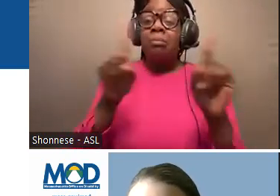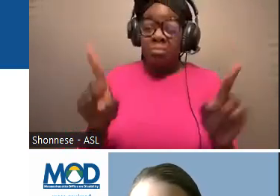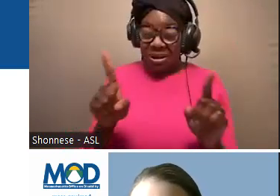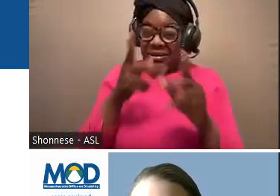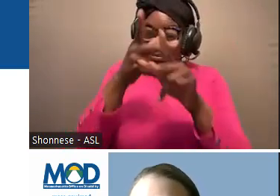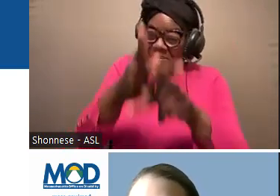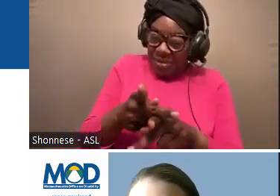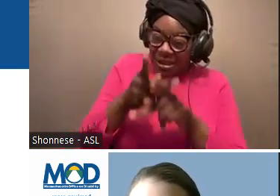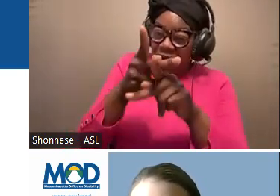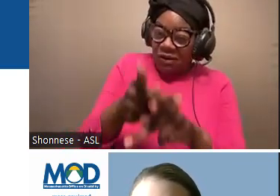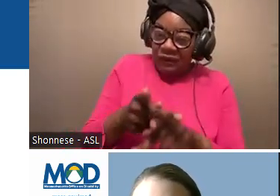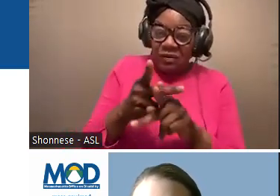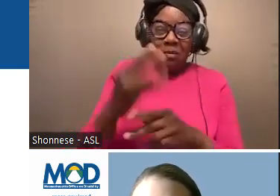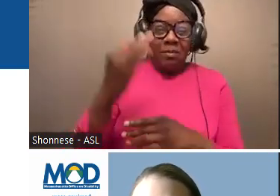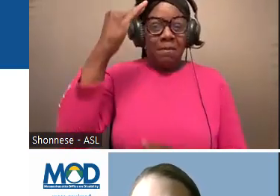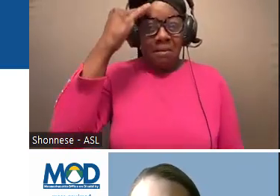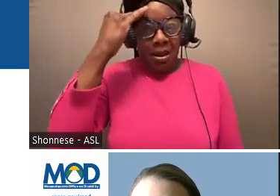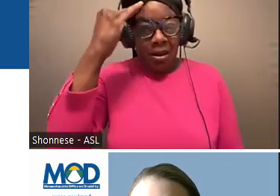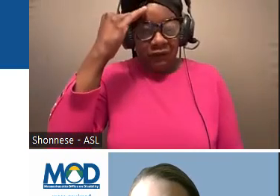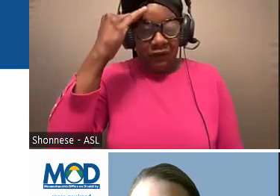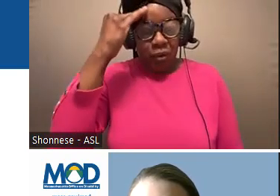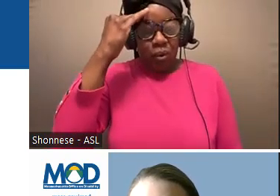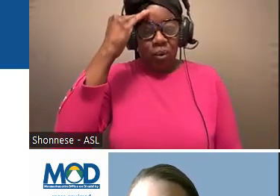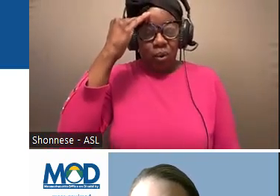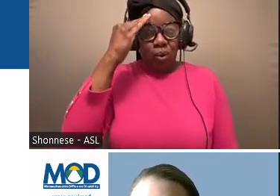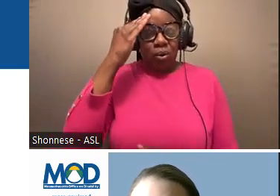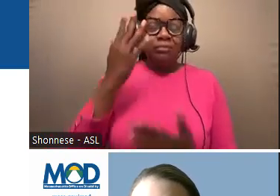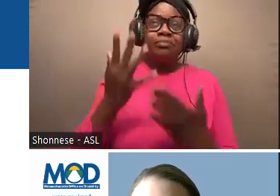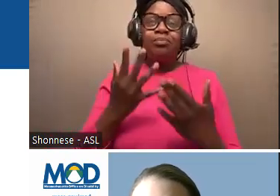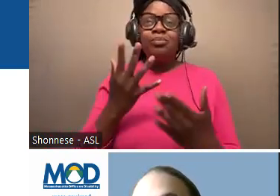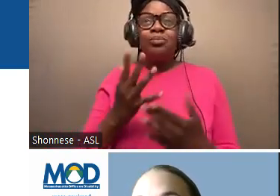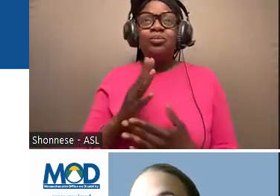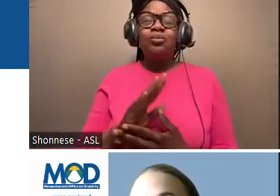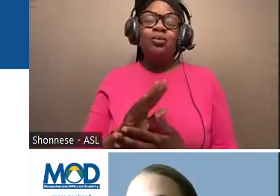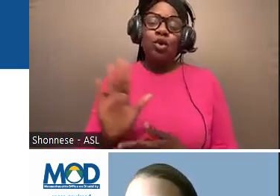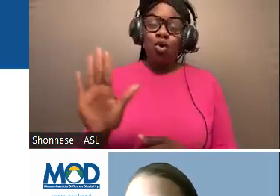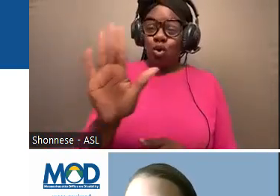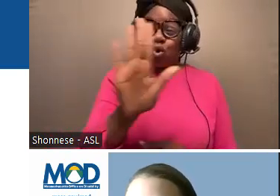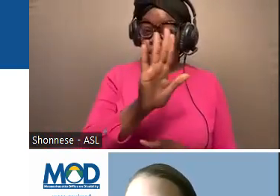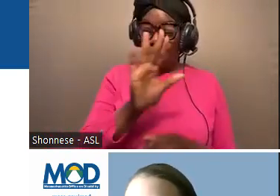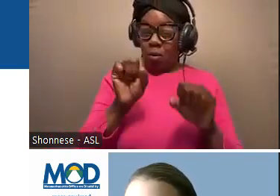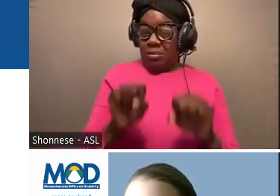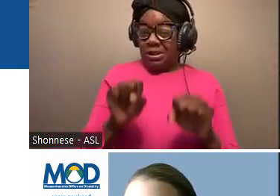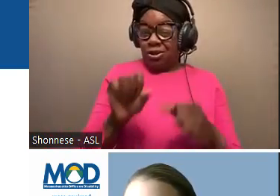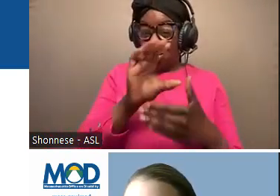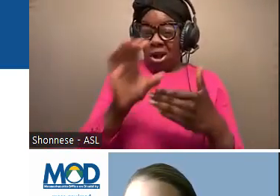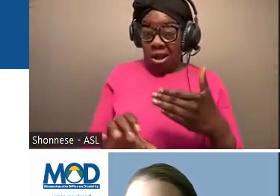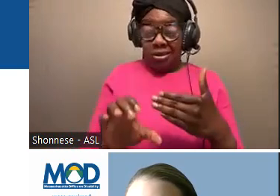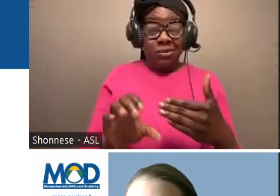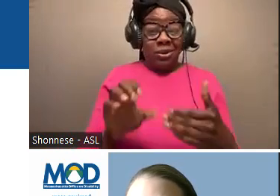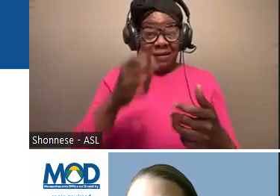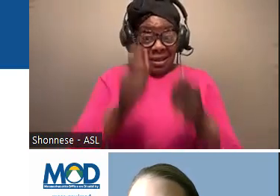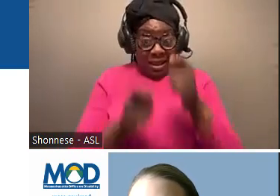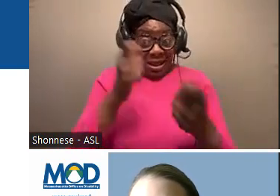about it. Be mindful about what the potential consequences of making something permanent are,